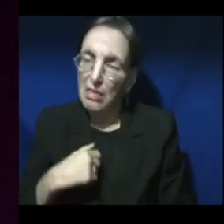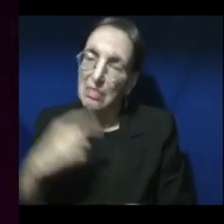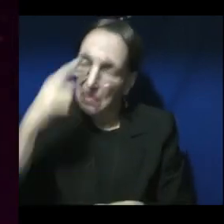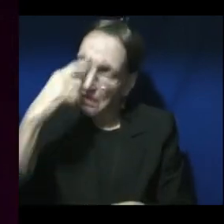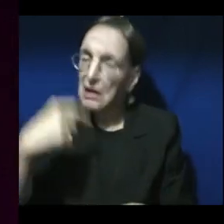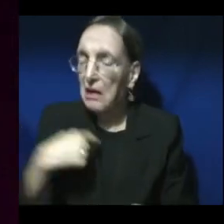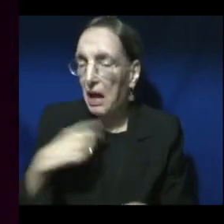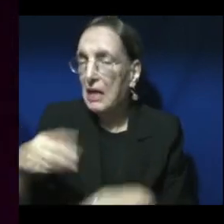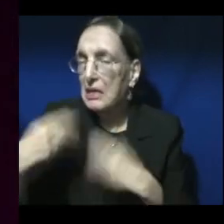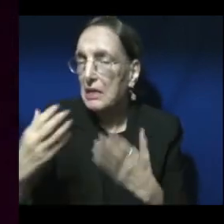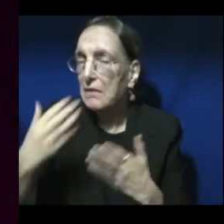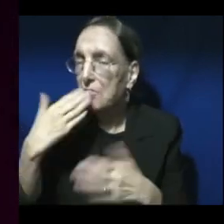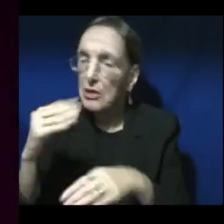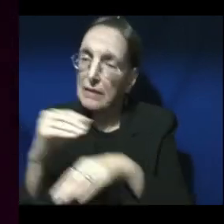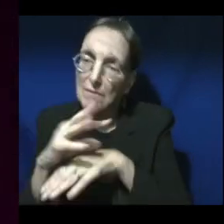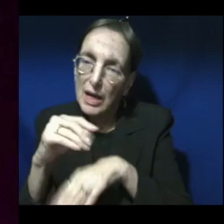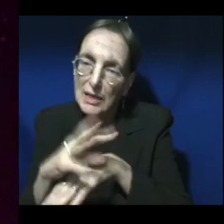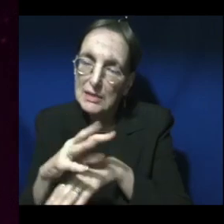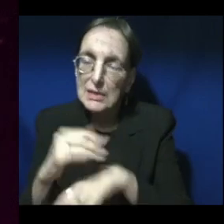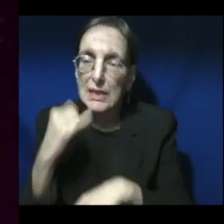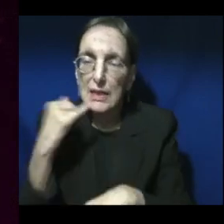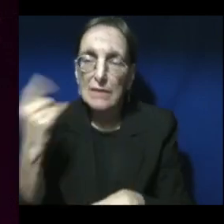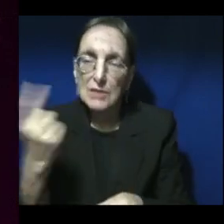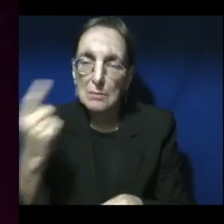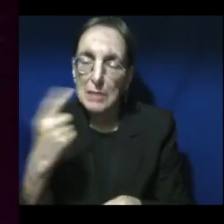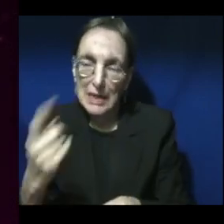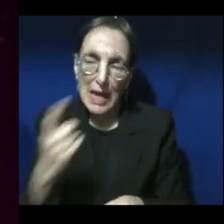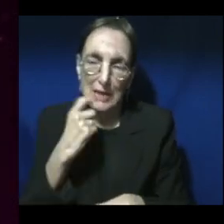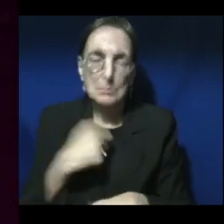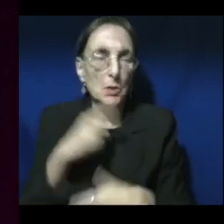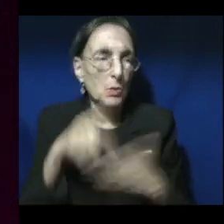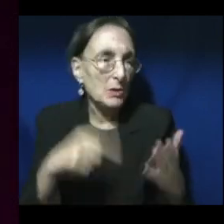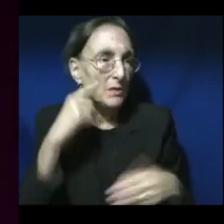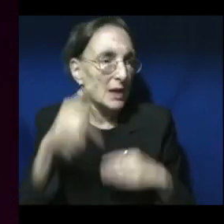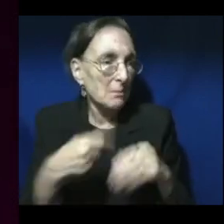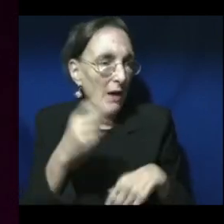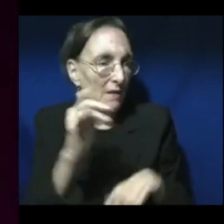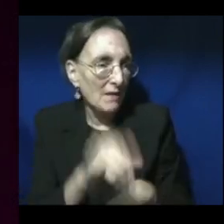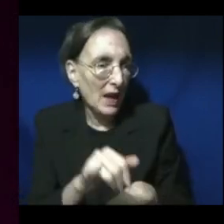“Hey, what do you think about this?” We sit there going, “Wow, you have great taste.”